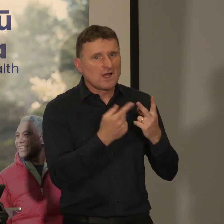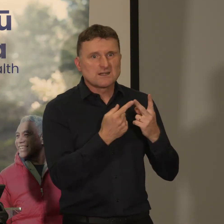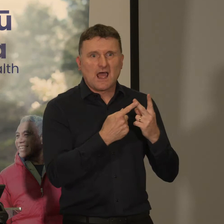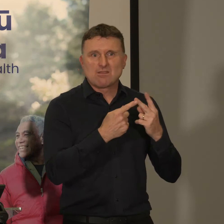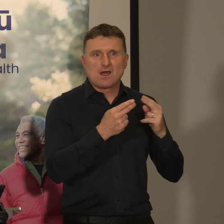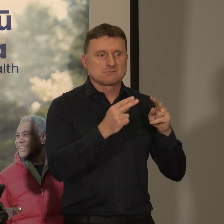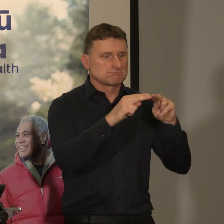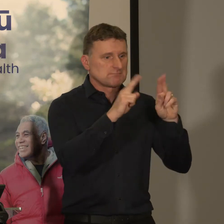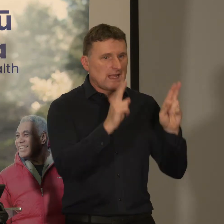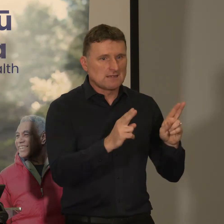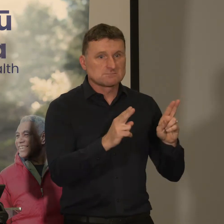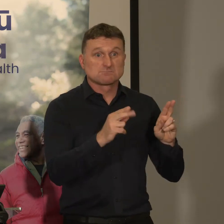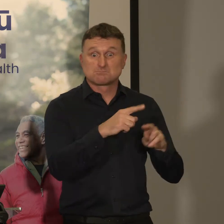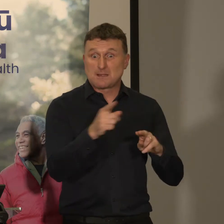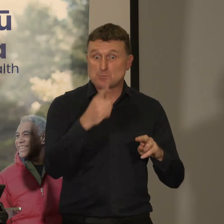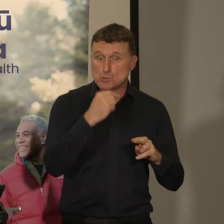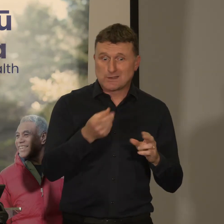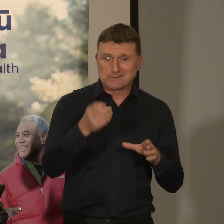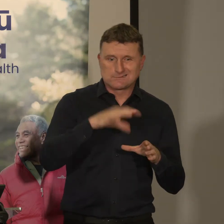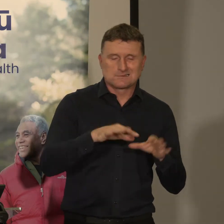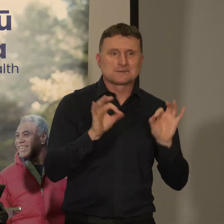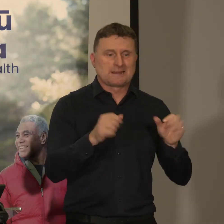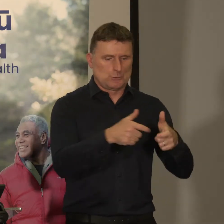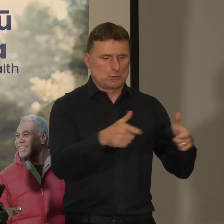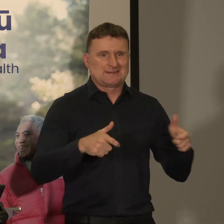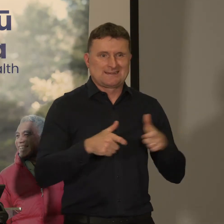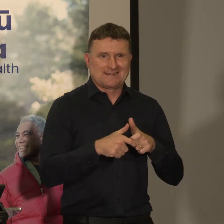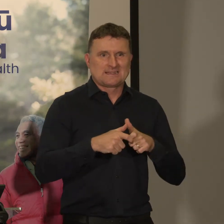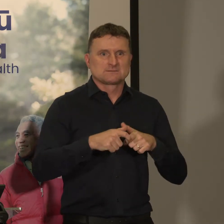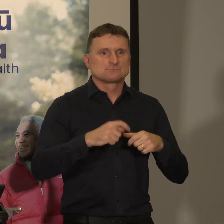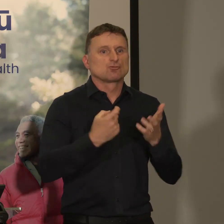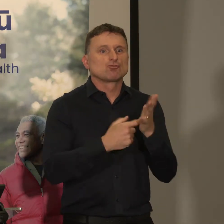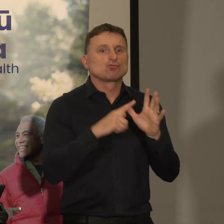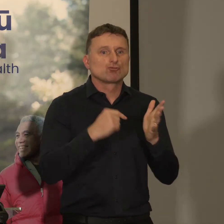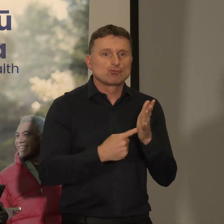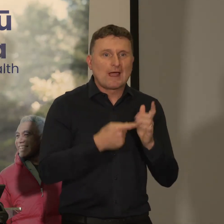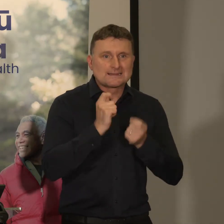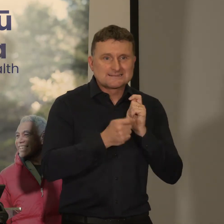or find alternative accommodation. Consider